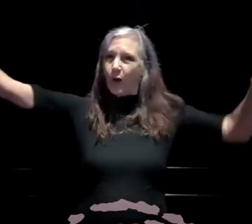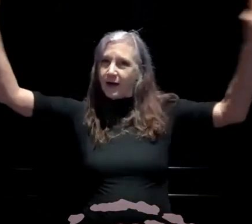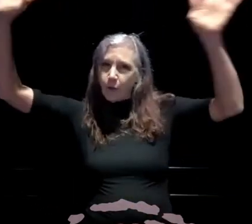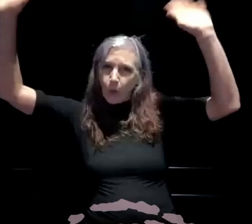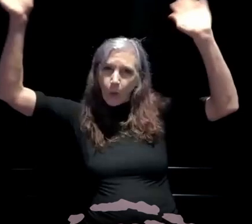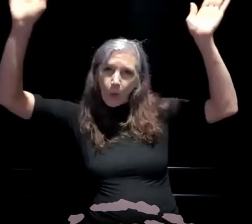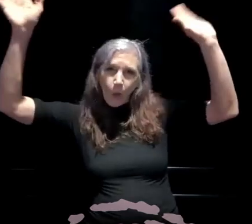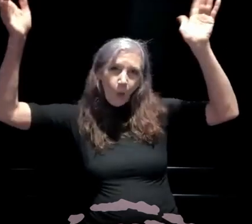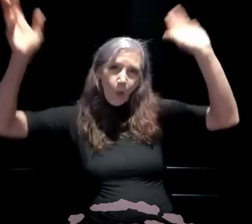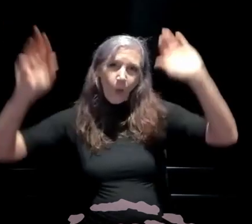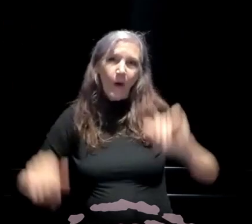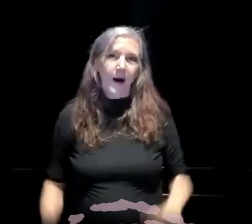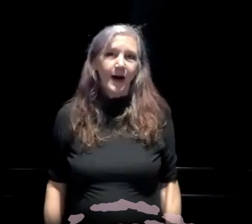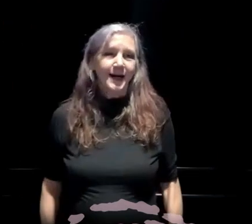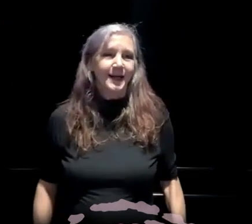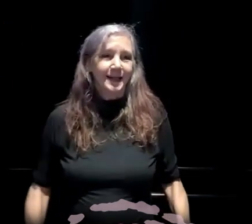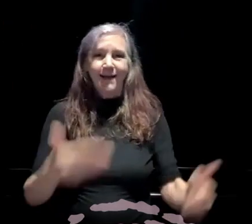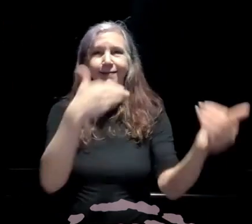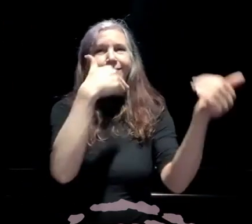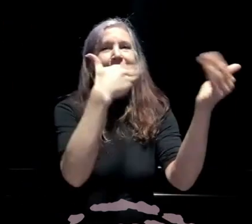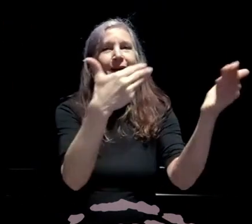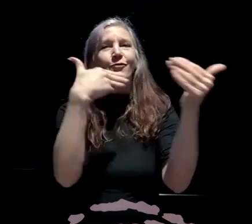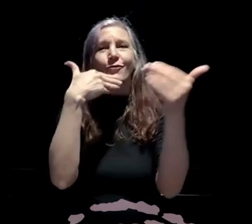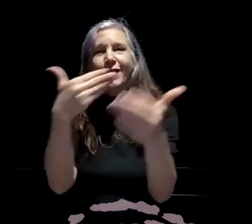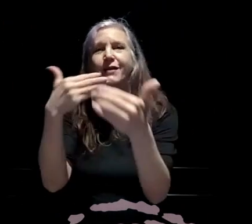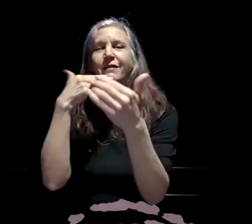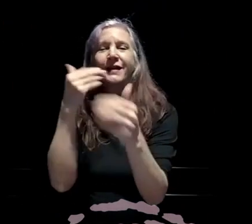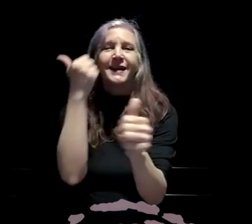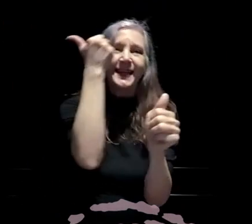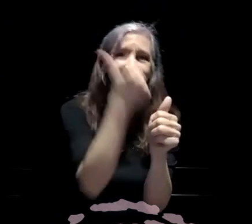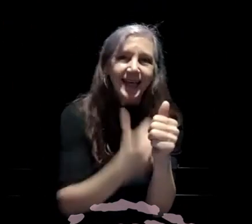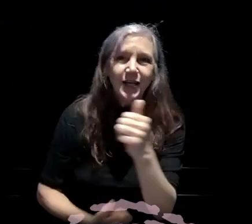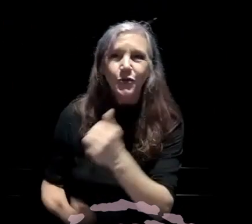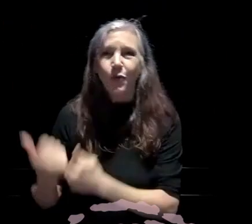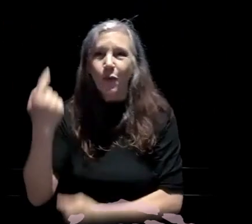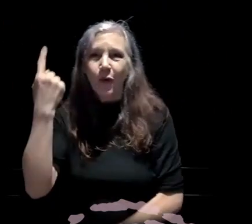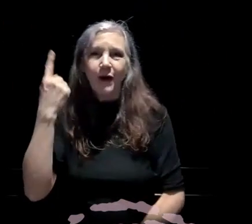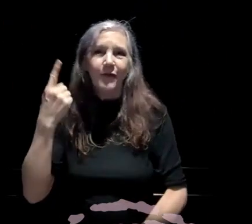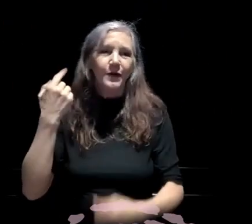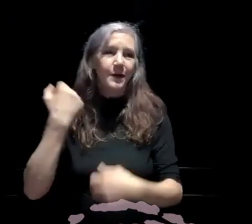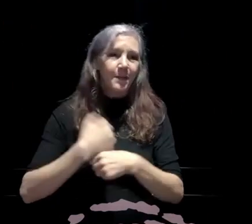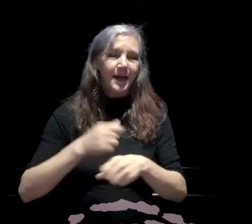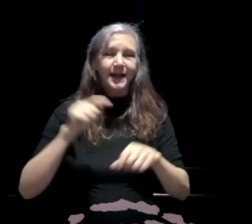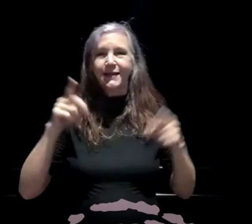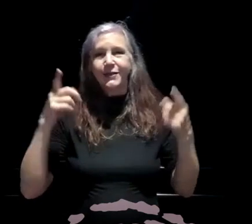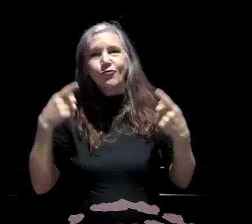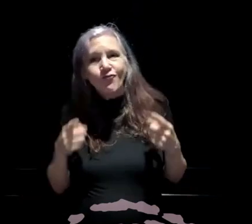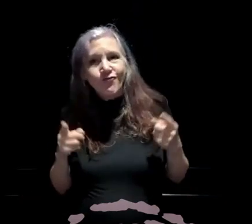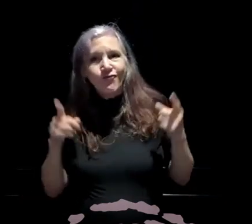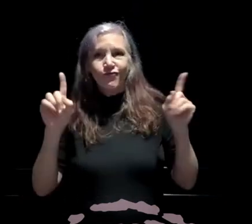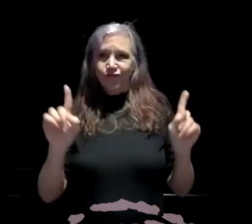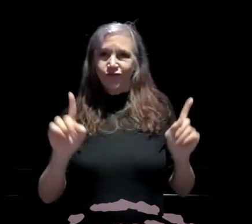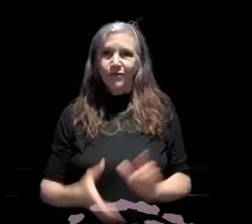Thank you very much. Each and every single one of you. Makes this work possible.